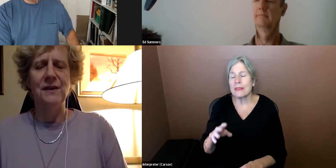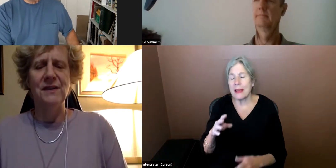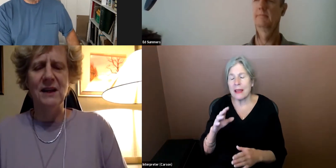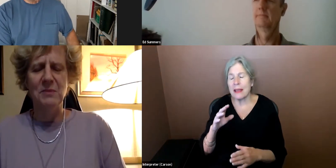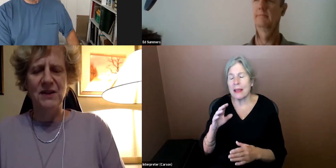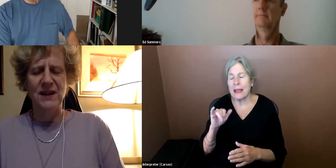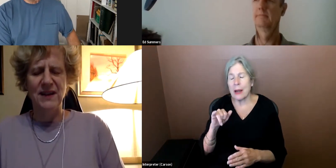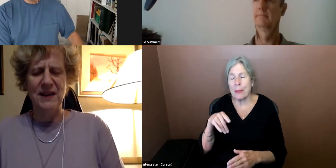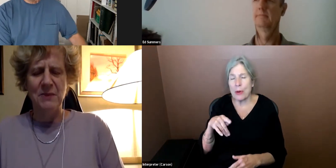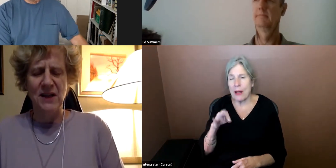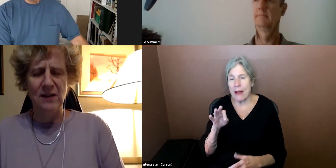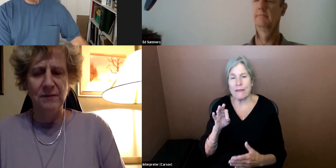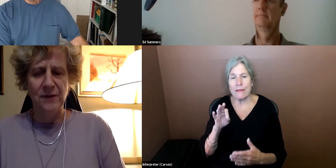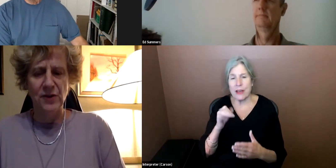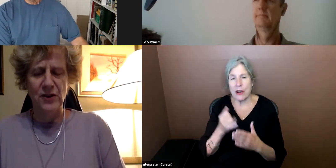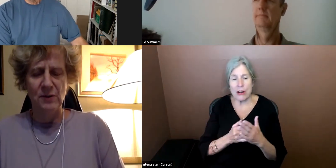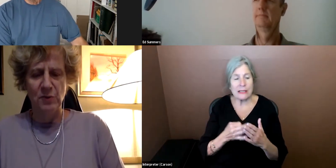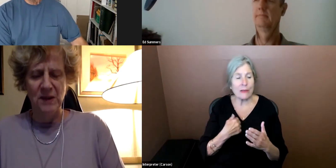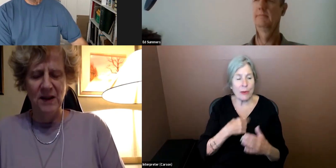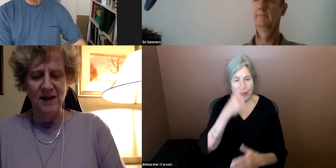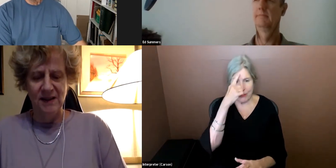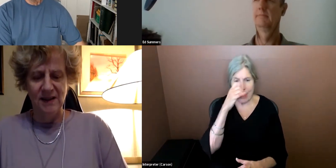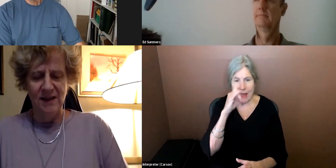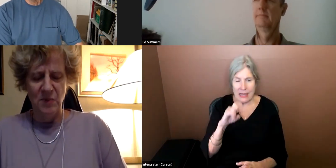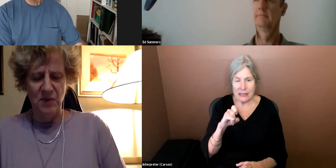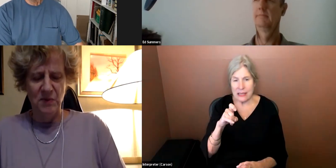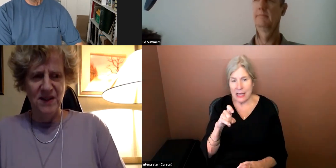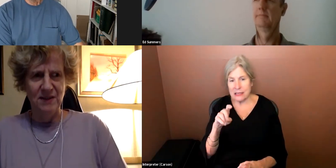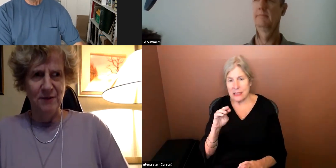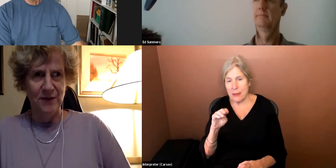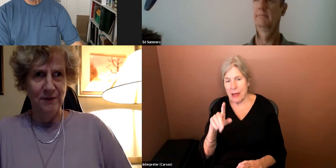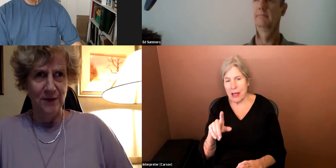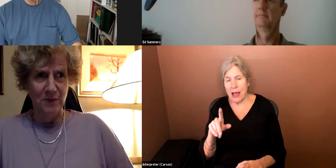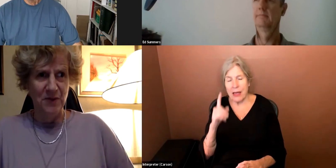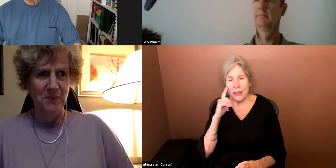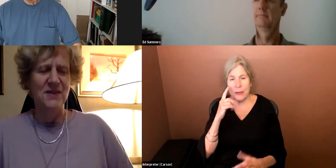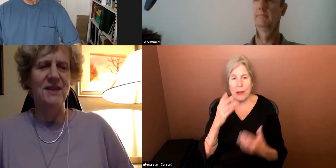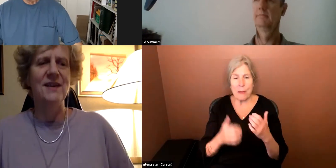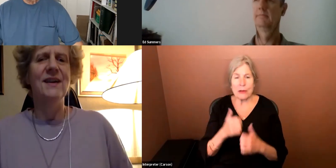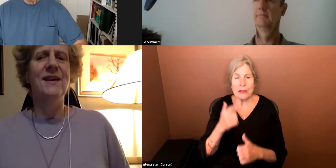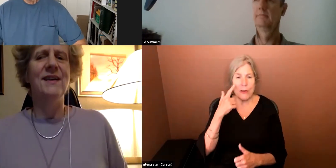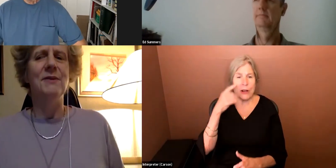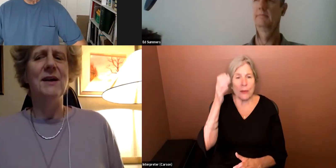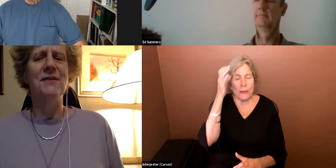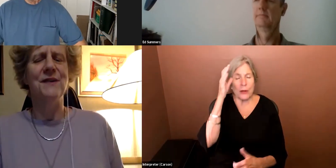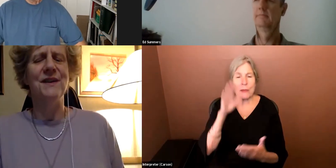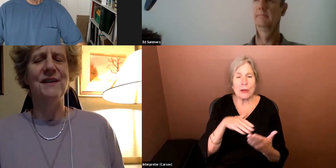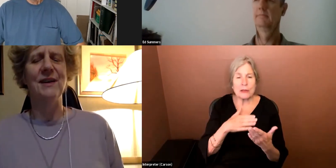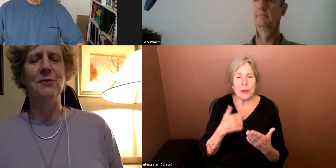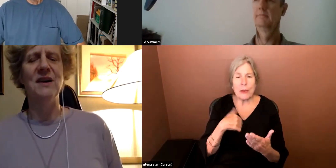thinking about an XML version that would be mid Dee for computer music. We have to find a way